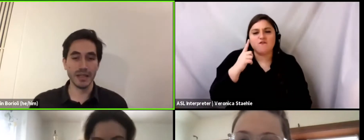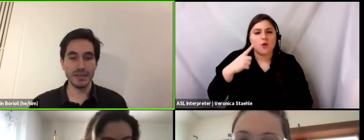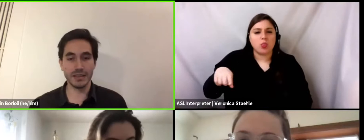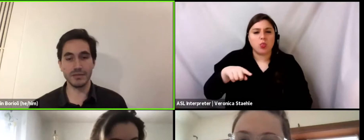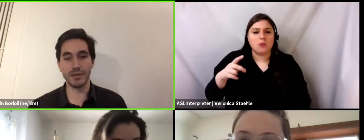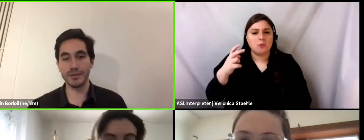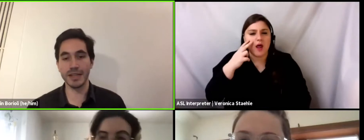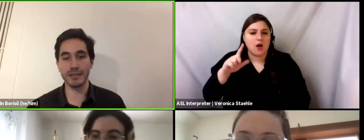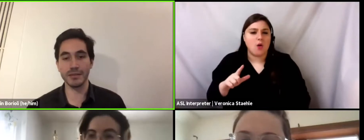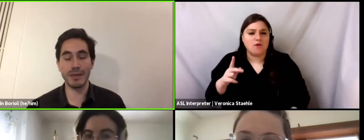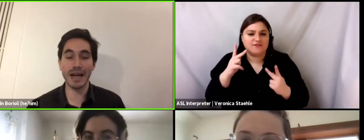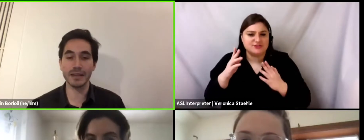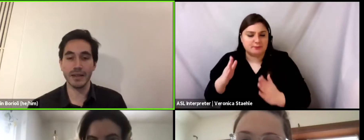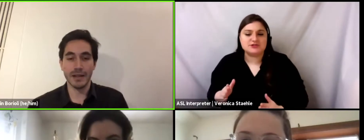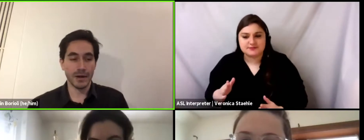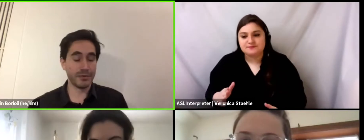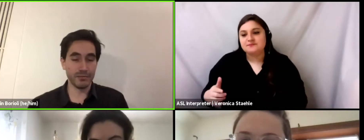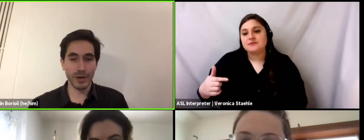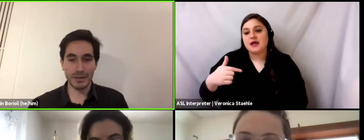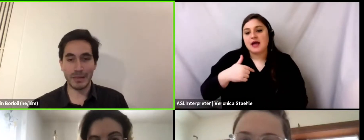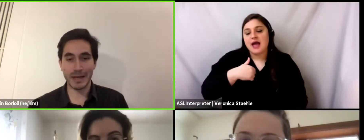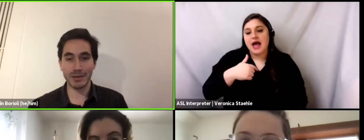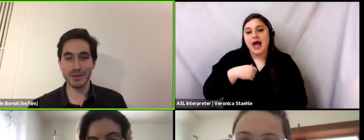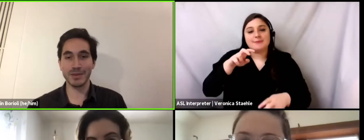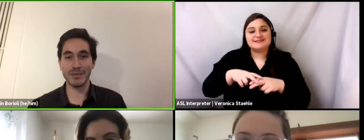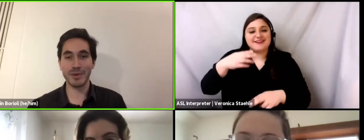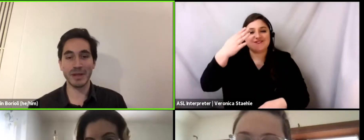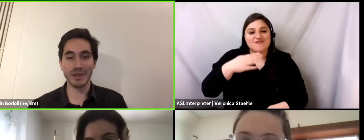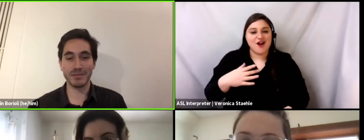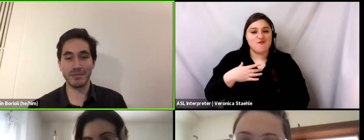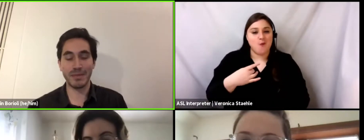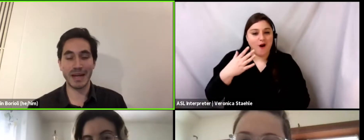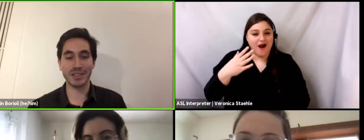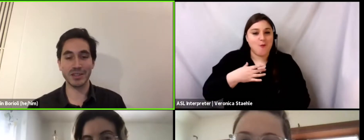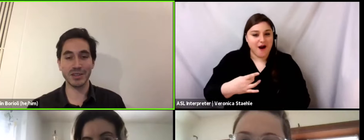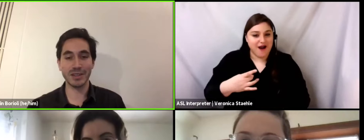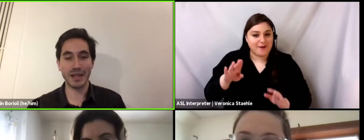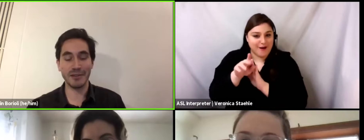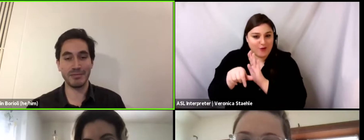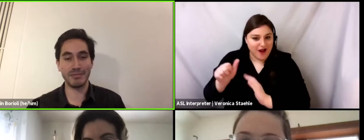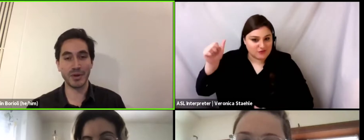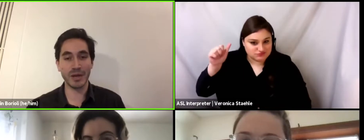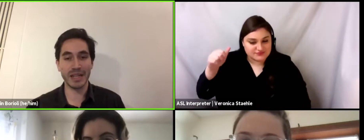sitting in front of a white background; I'm wearing a black shirt. I have brown hair,